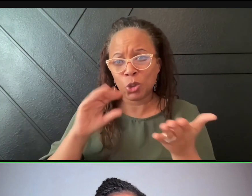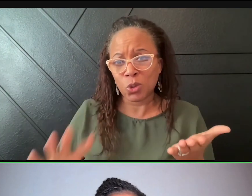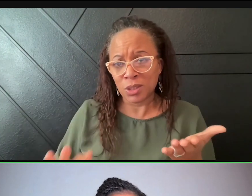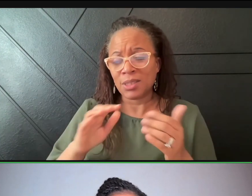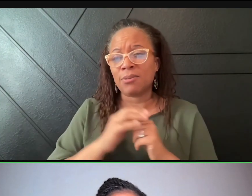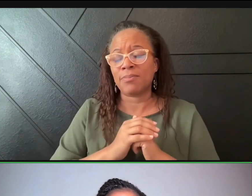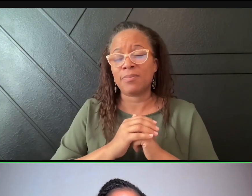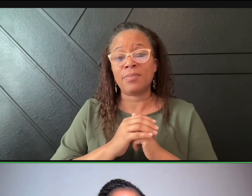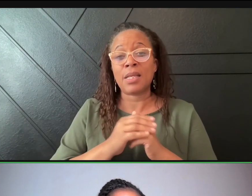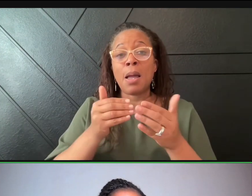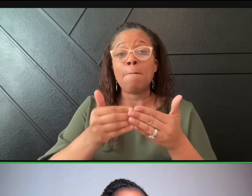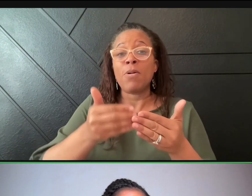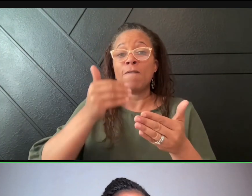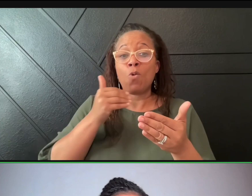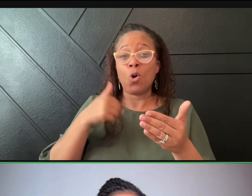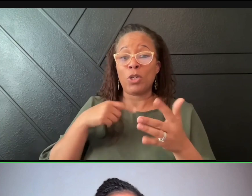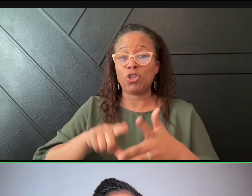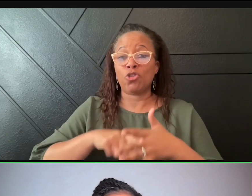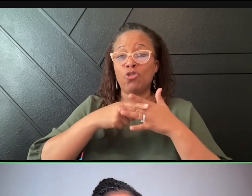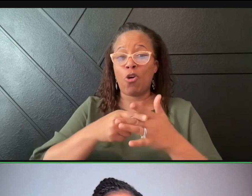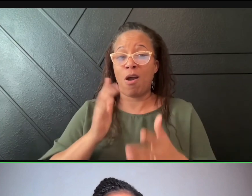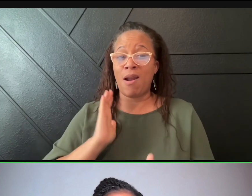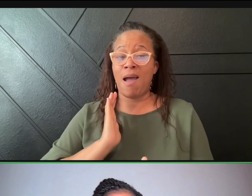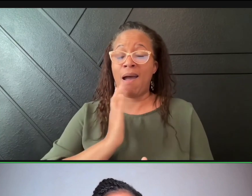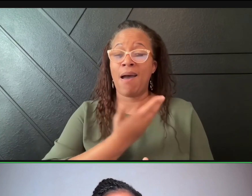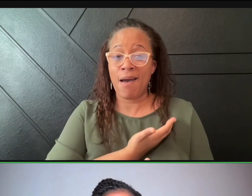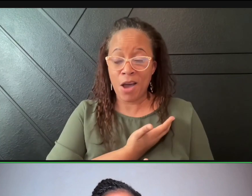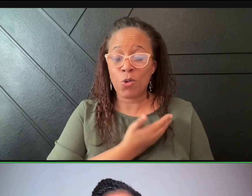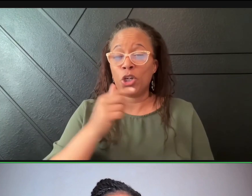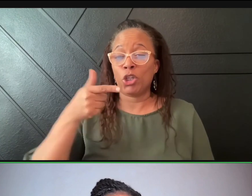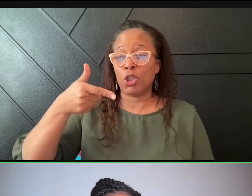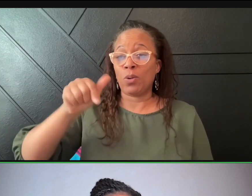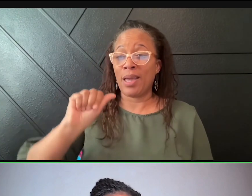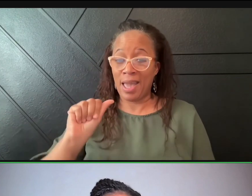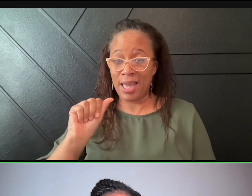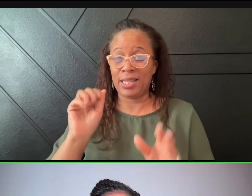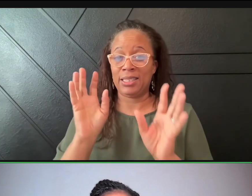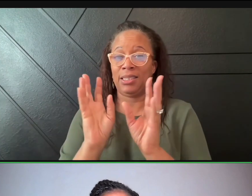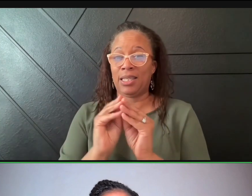learning because it's a valuable piece for our students.